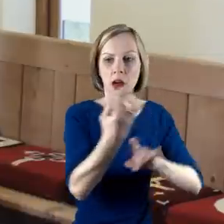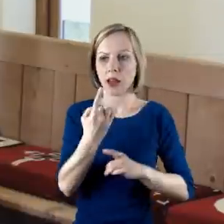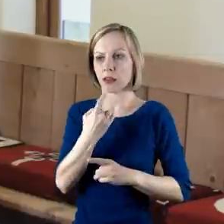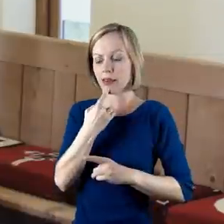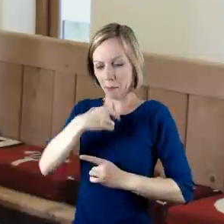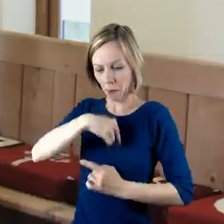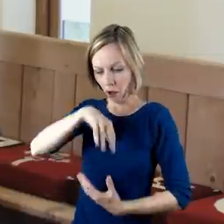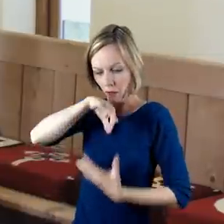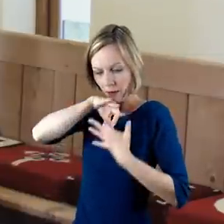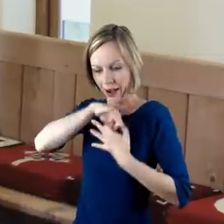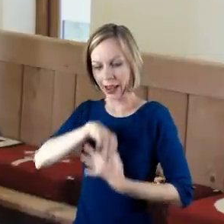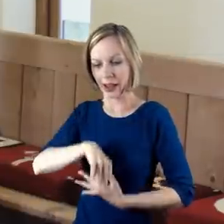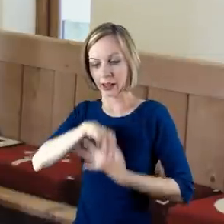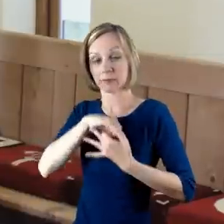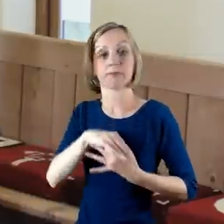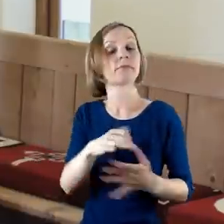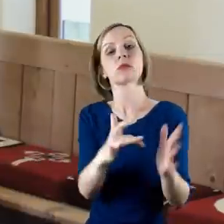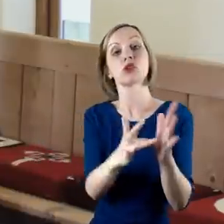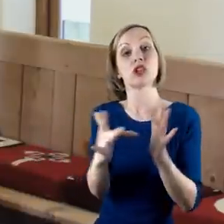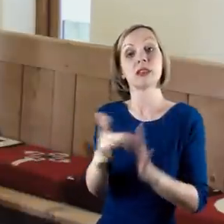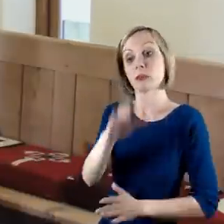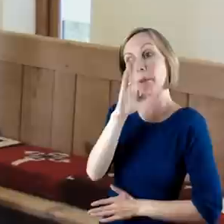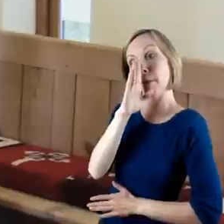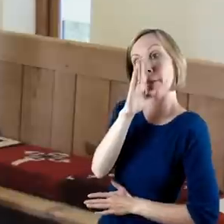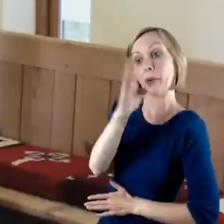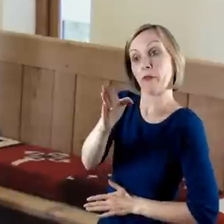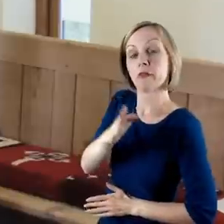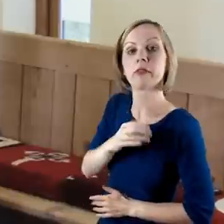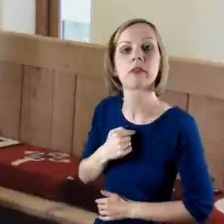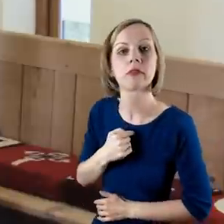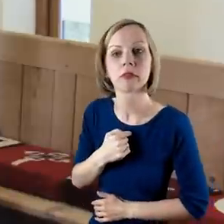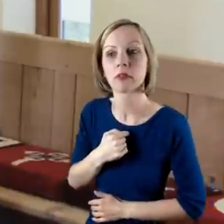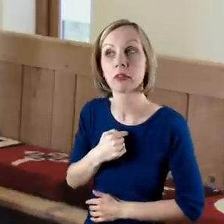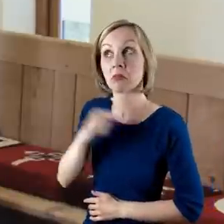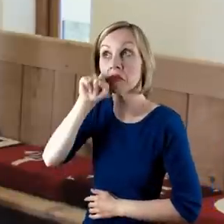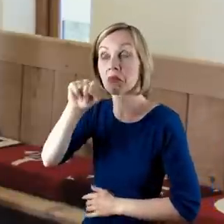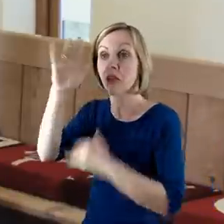Jesus in his no messing about kind of way, gives them a divine perspective,